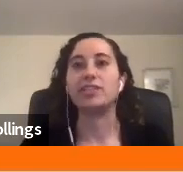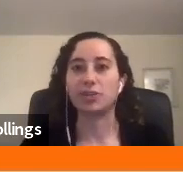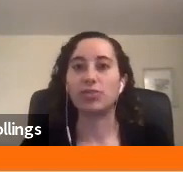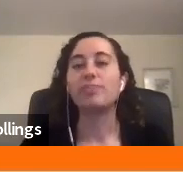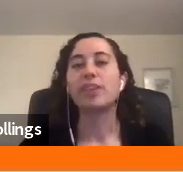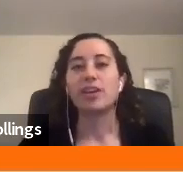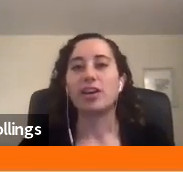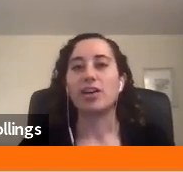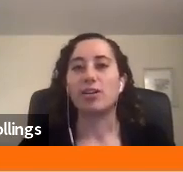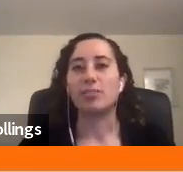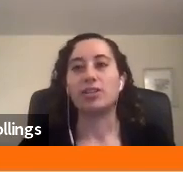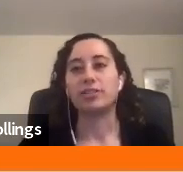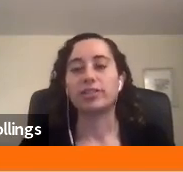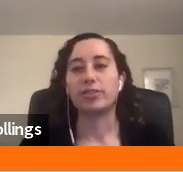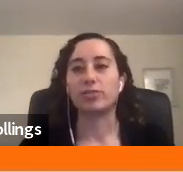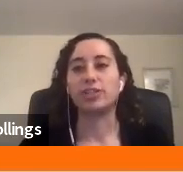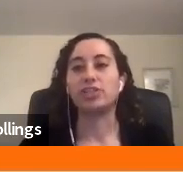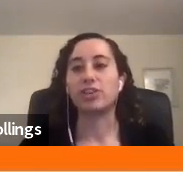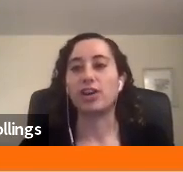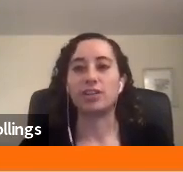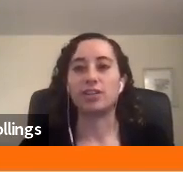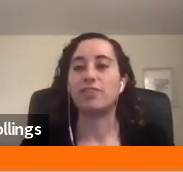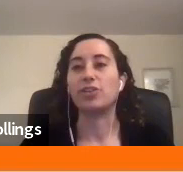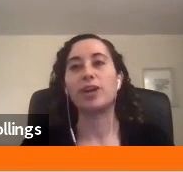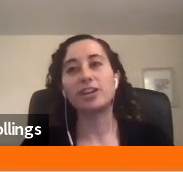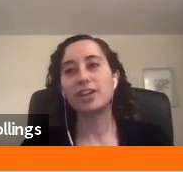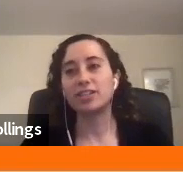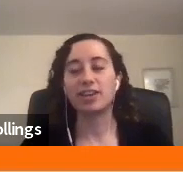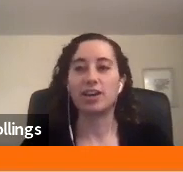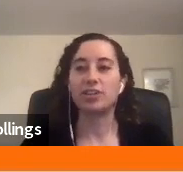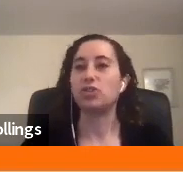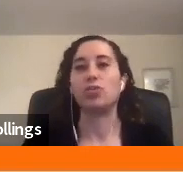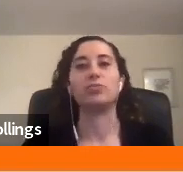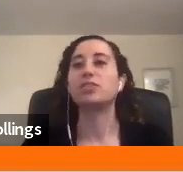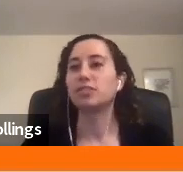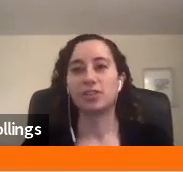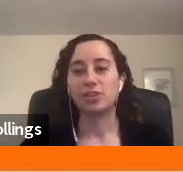disproportionate rating of eating disorders. And yet we are still